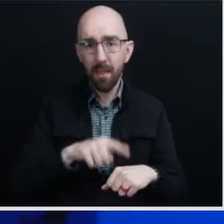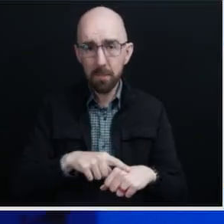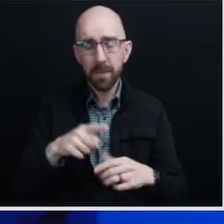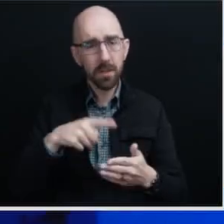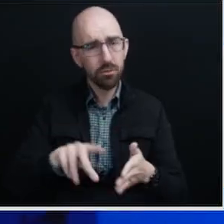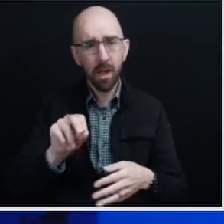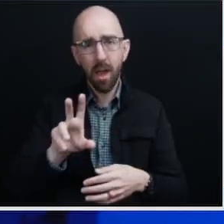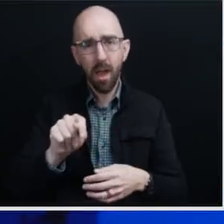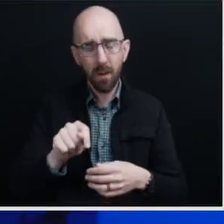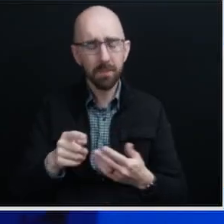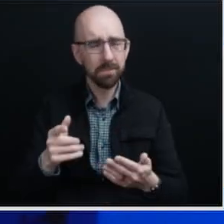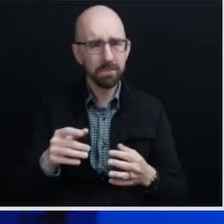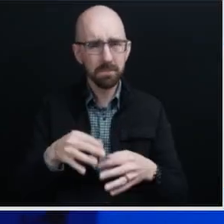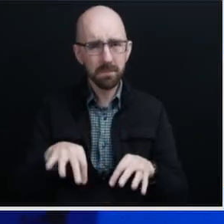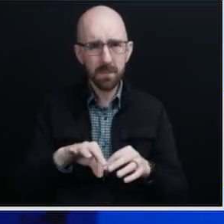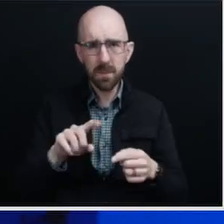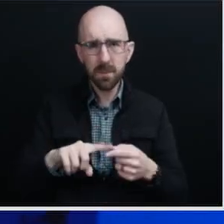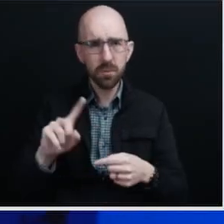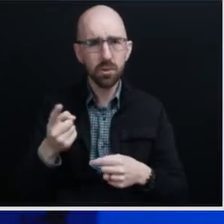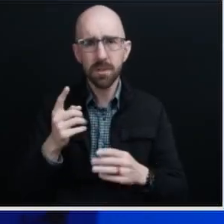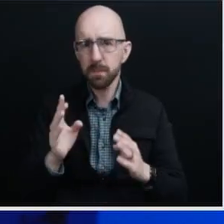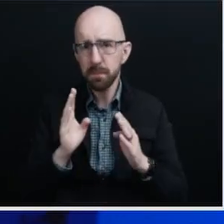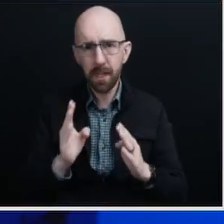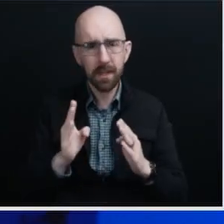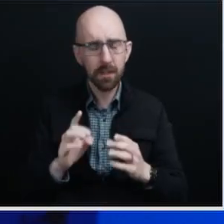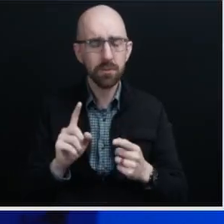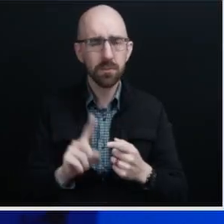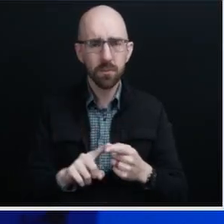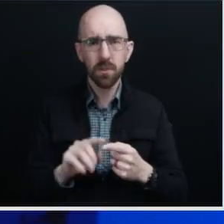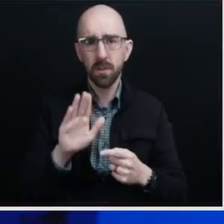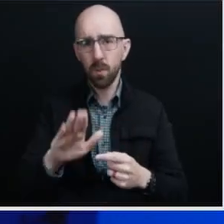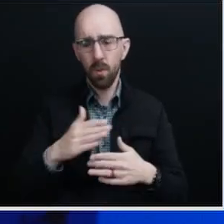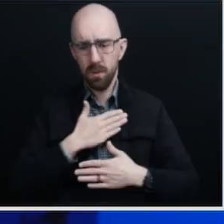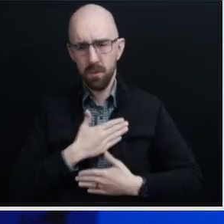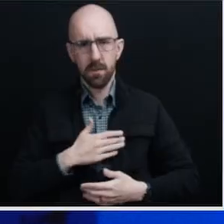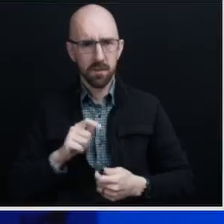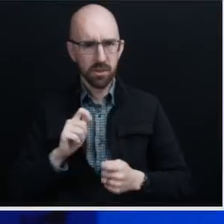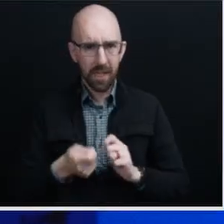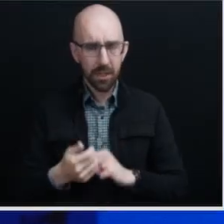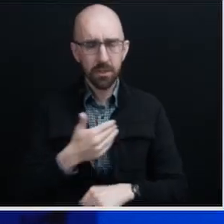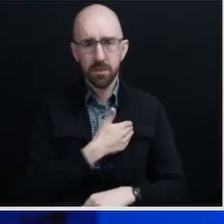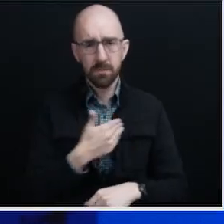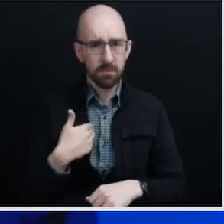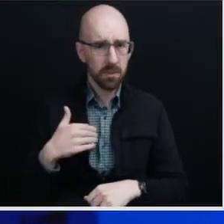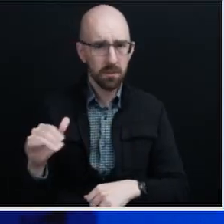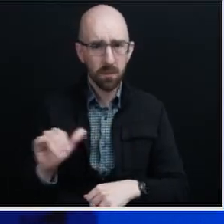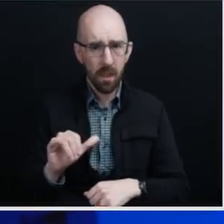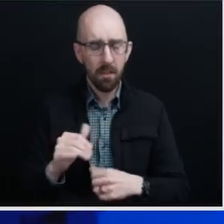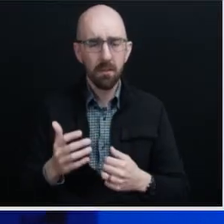so important to just pay attention to to your changes in your breast. Um, you know, I think, um,